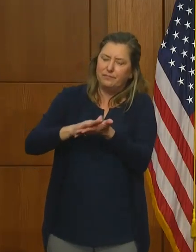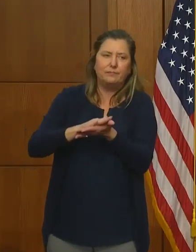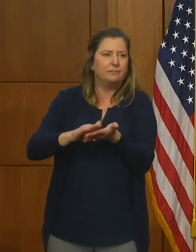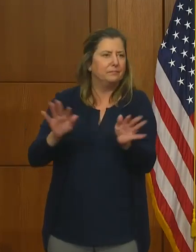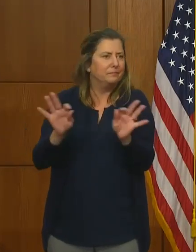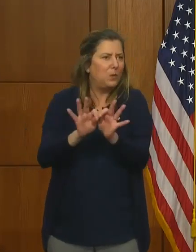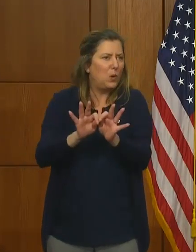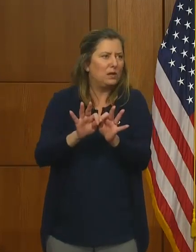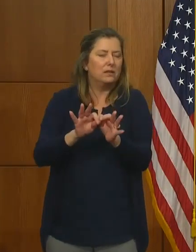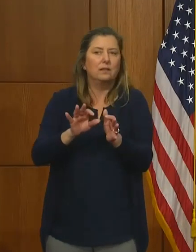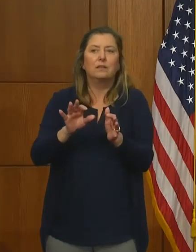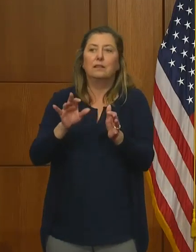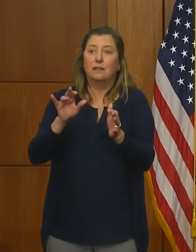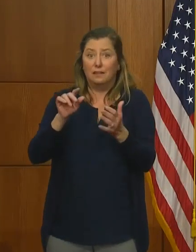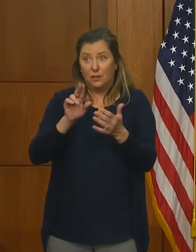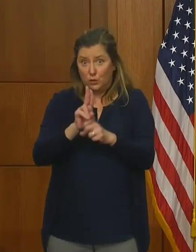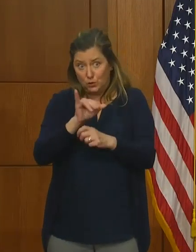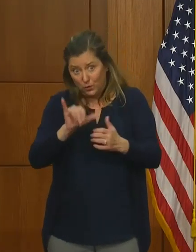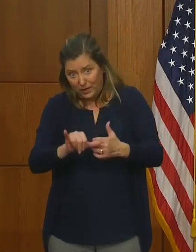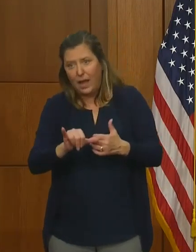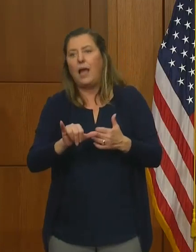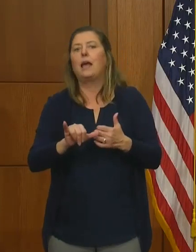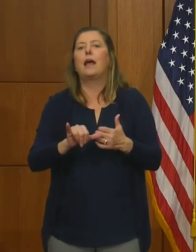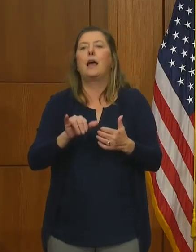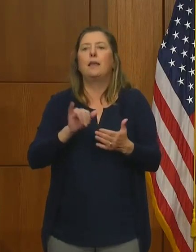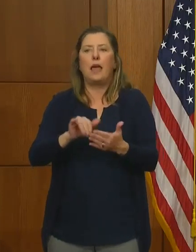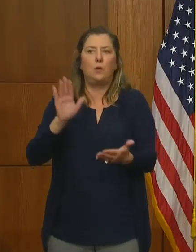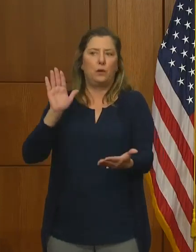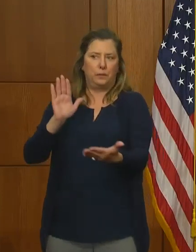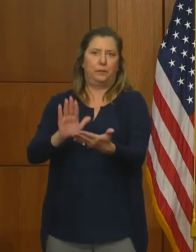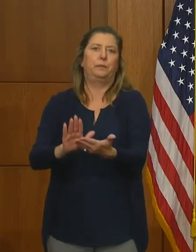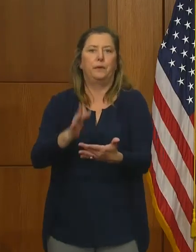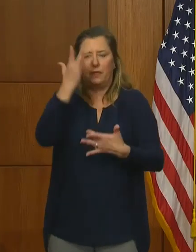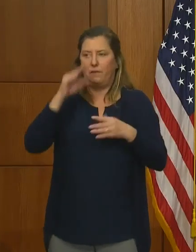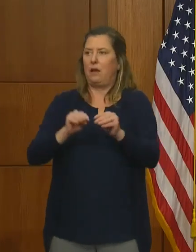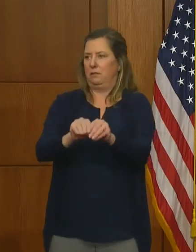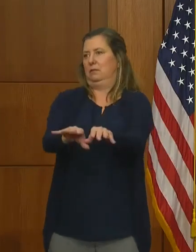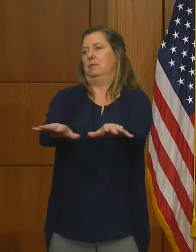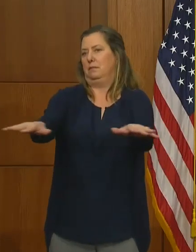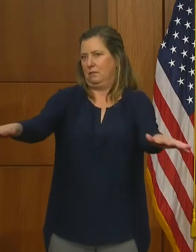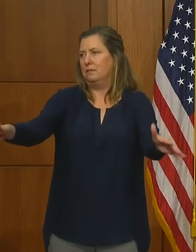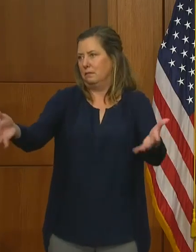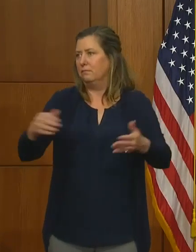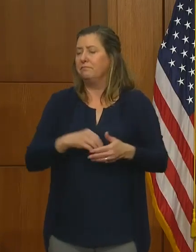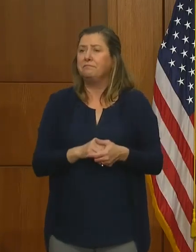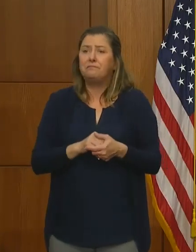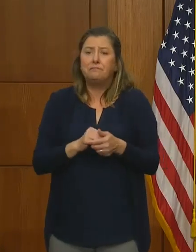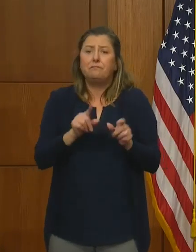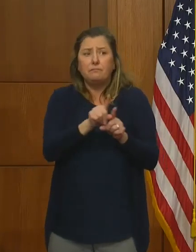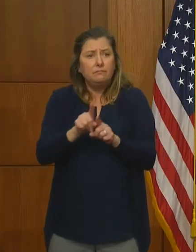YOU CAN USE HAND SANITIZERS AND THESE ARE THE THINGS. THAT WILL